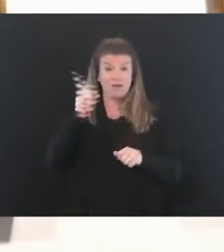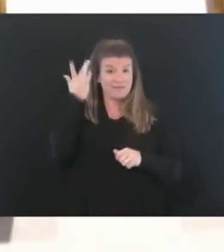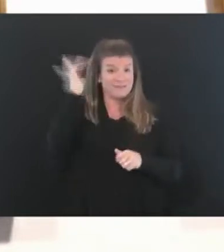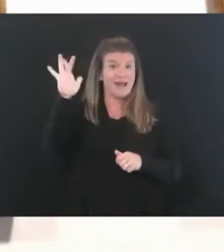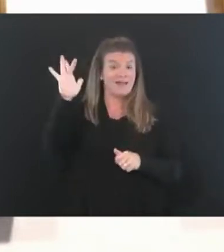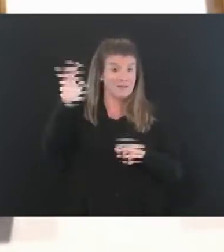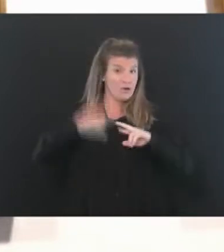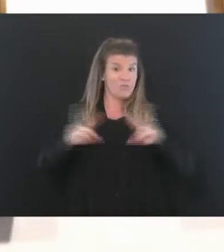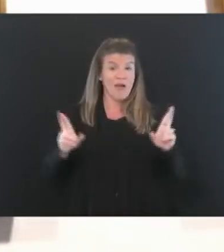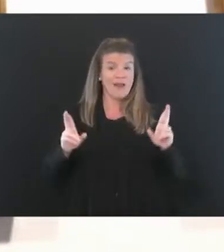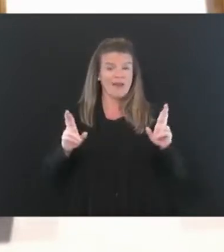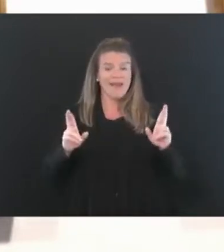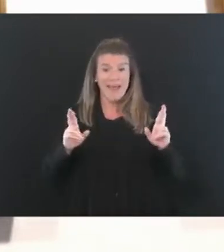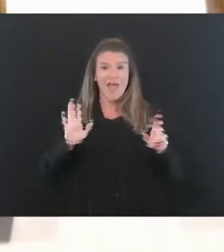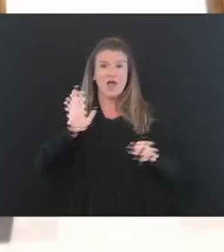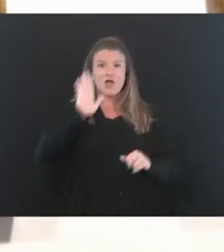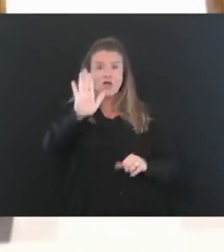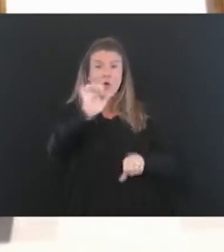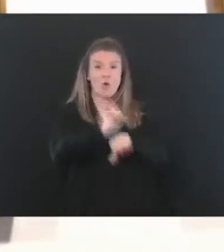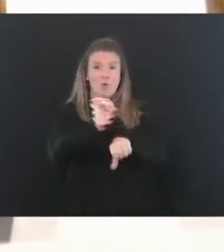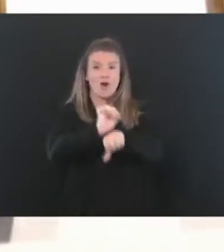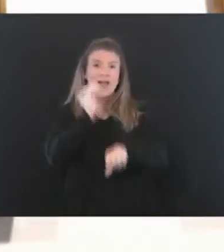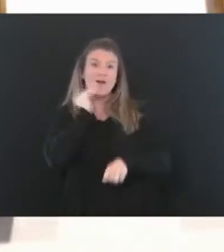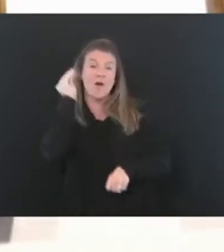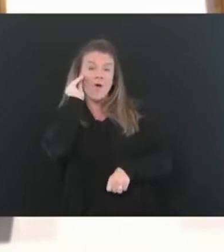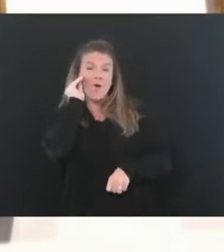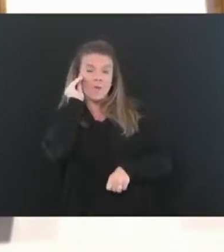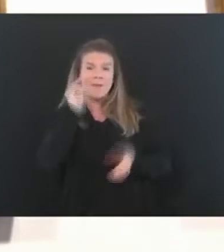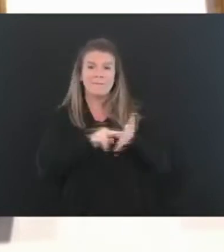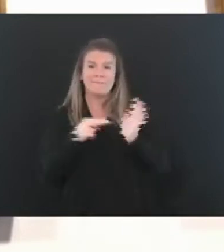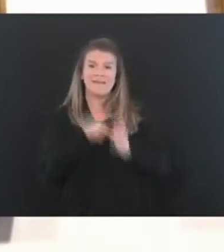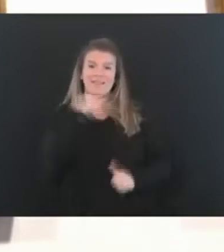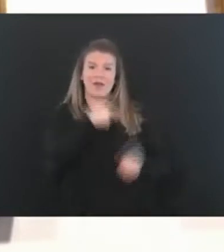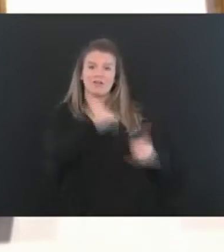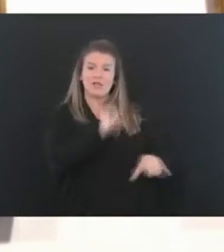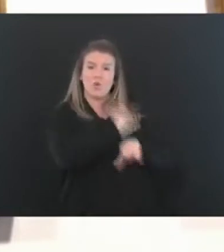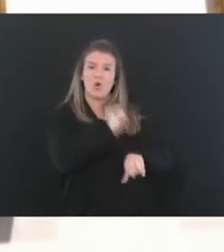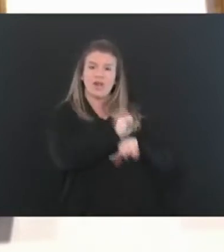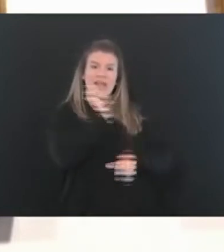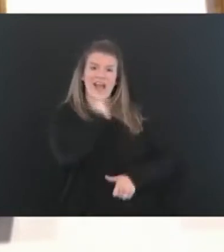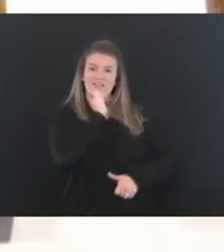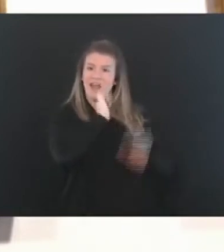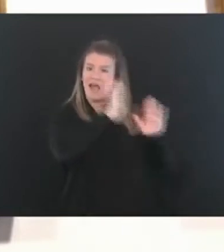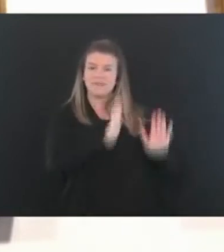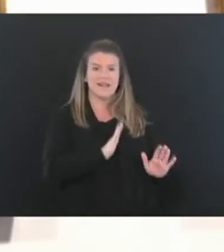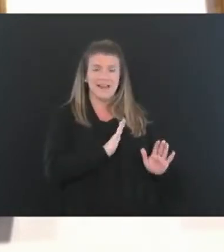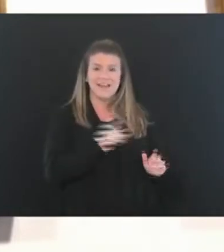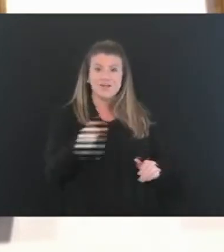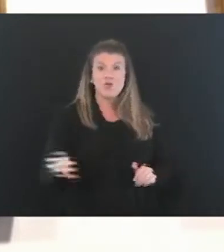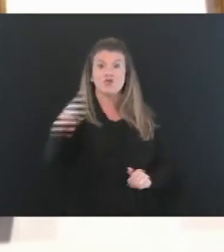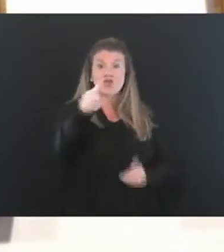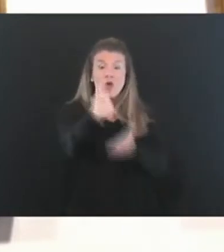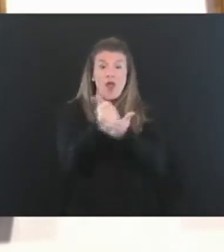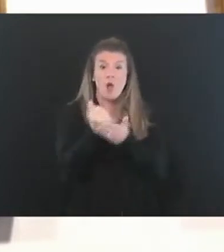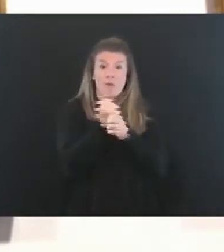HEALTHCARE IN THIS STATE AND VERY, VERY TALENTED PEOPLE. AND YOUR GREAT WORK IS ALLOWING THEM TO CONTINUE TO DO THE WORK